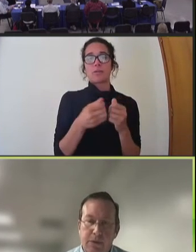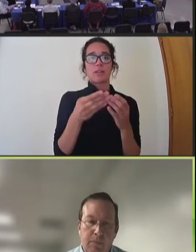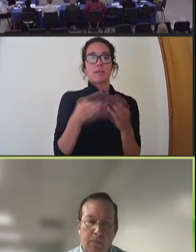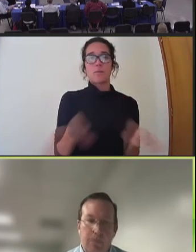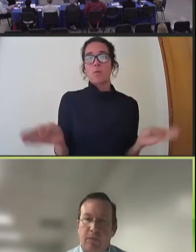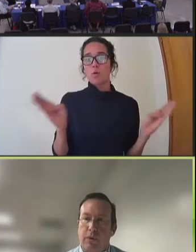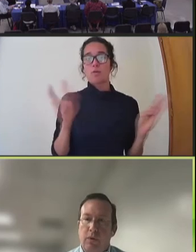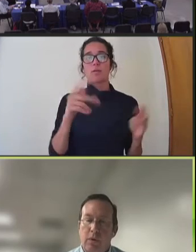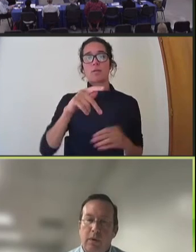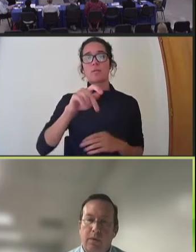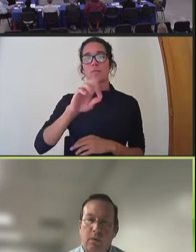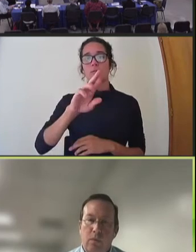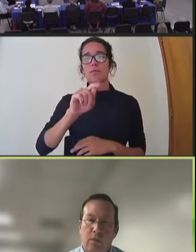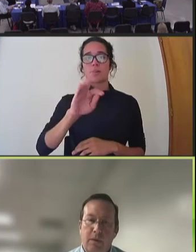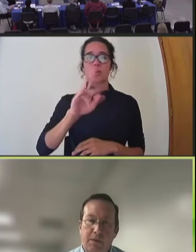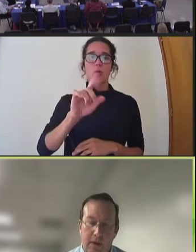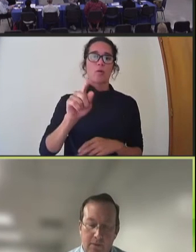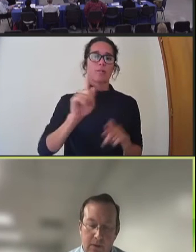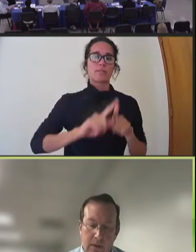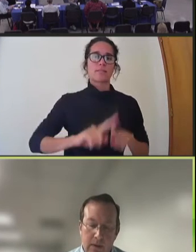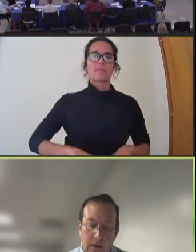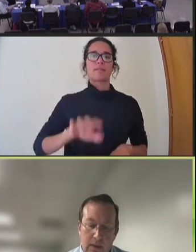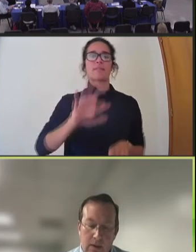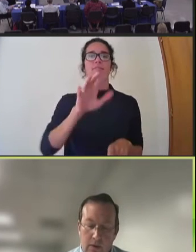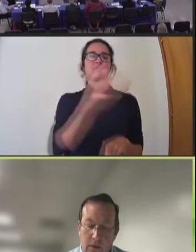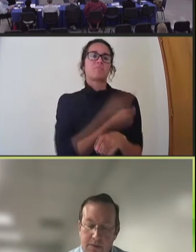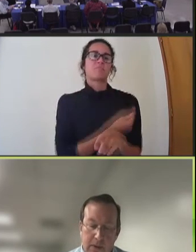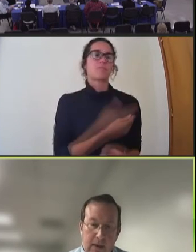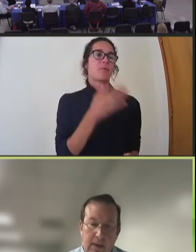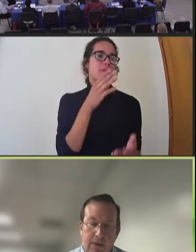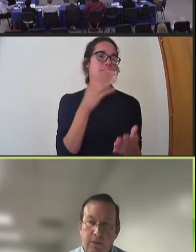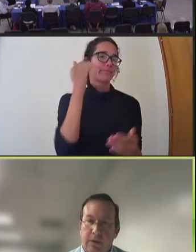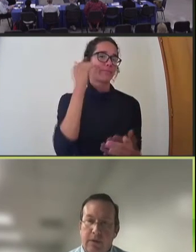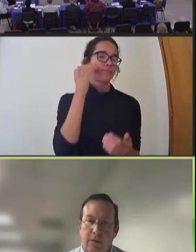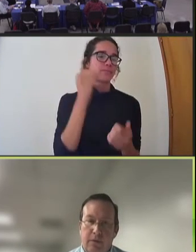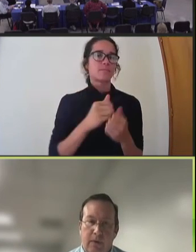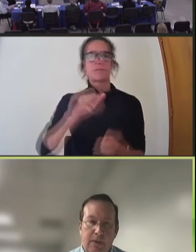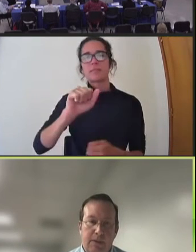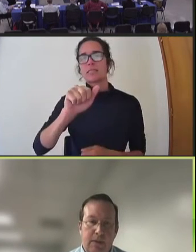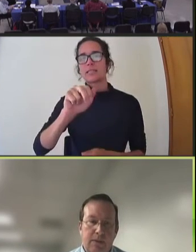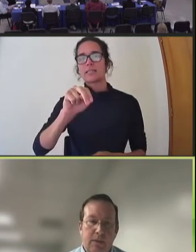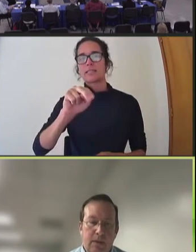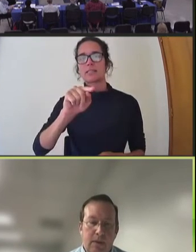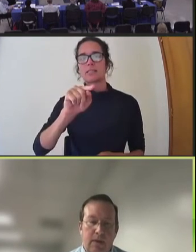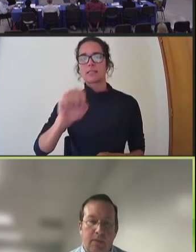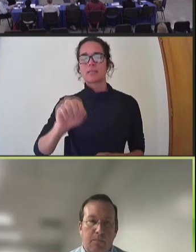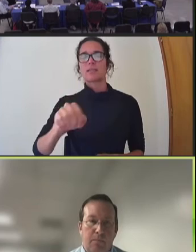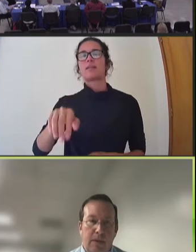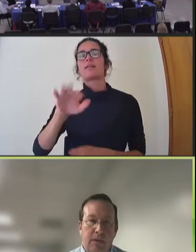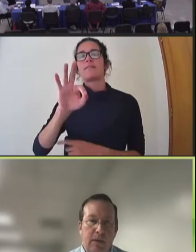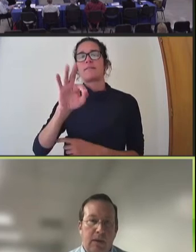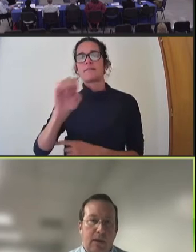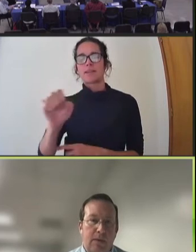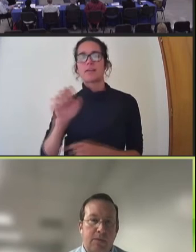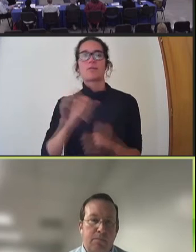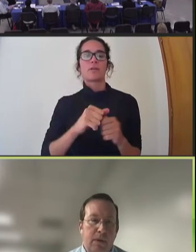you may be familiar with Sanofi across pediatric and adult vaccines, that pandemic has been,